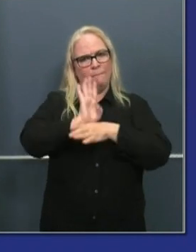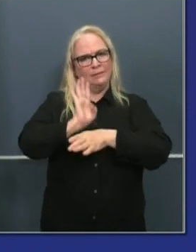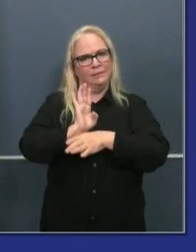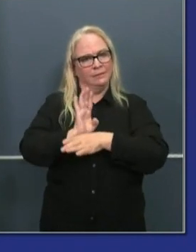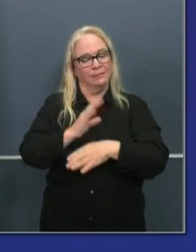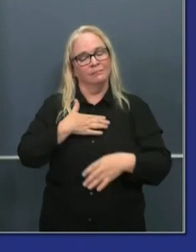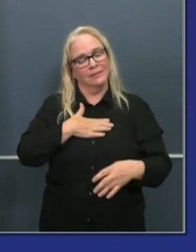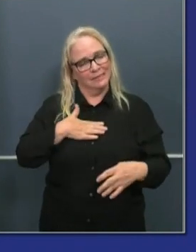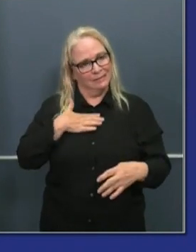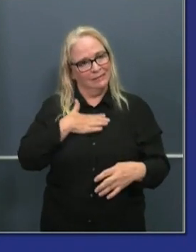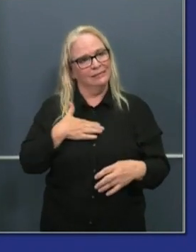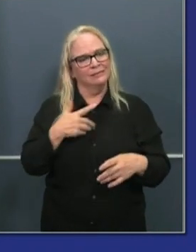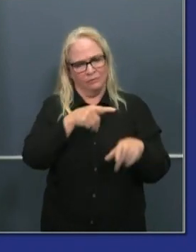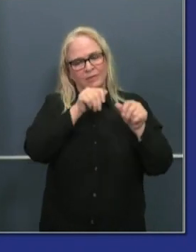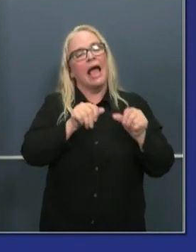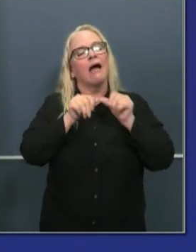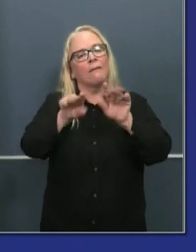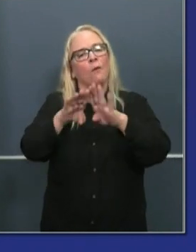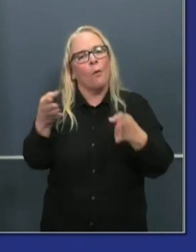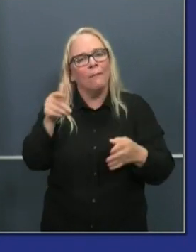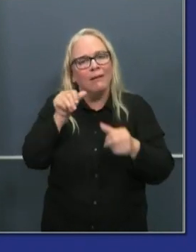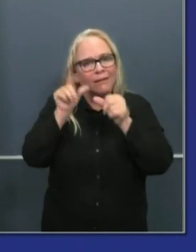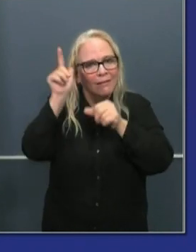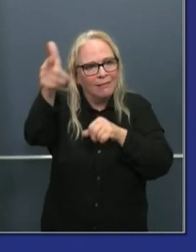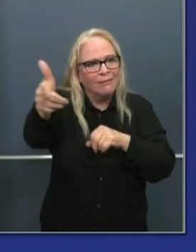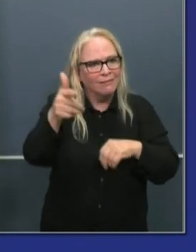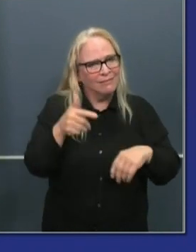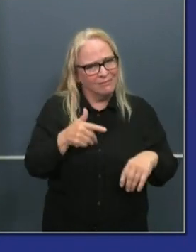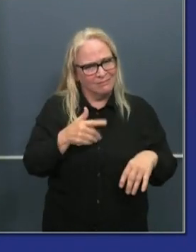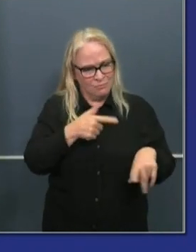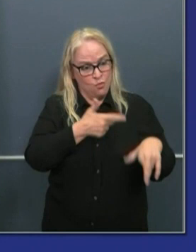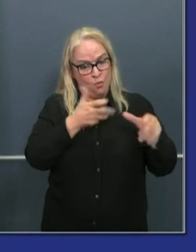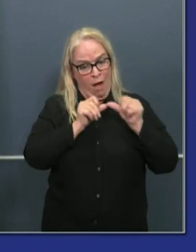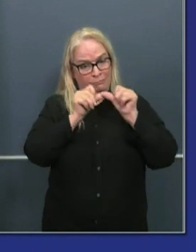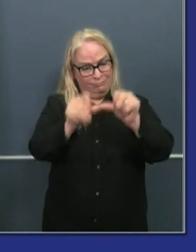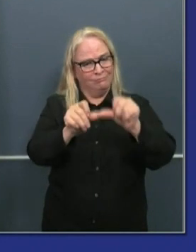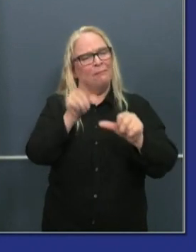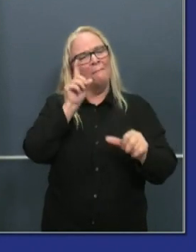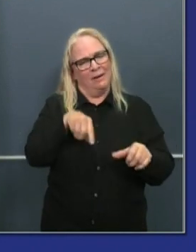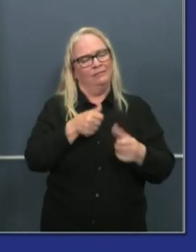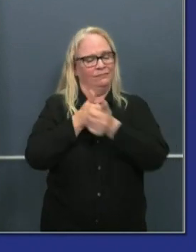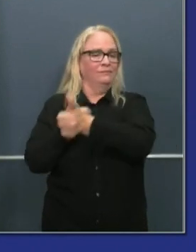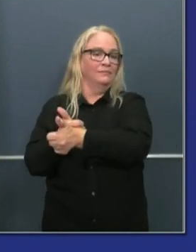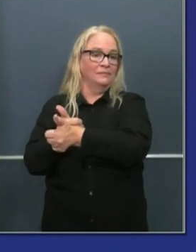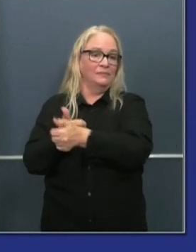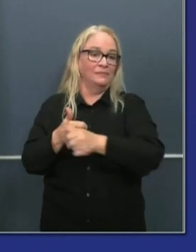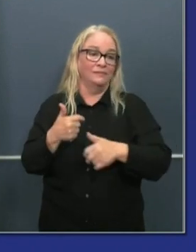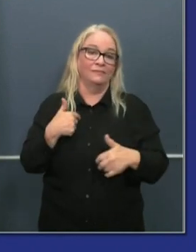IS THE SPIRIT THAT WE BRING TO OUR ENFORCEMENT EFFORTS. AT THE